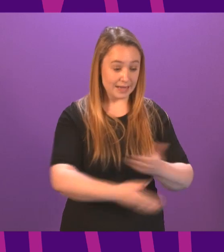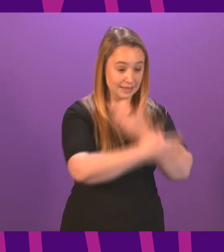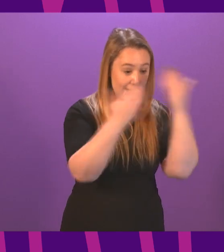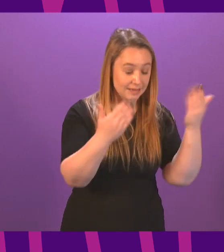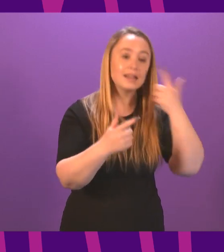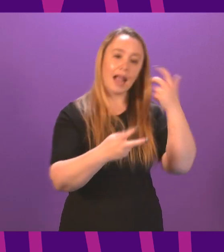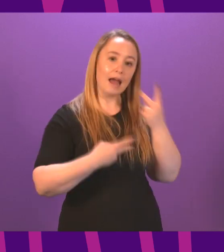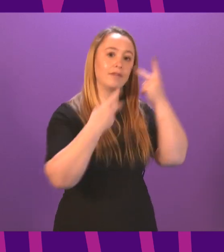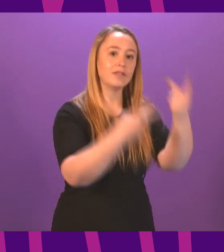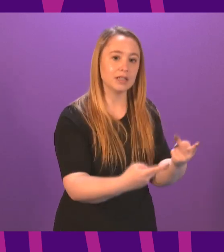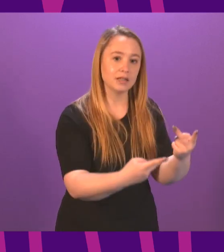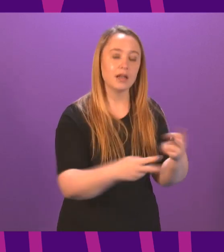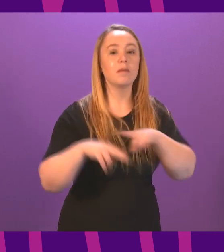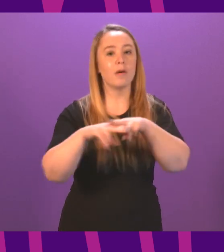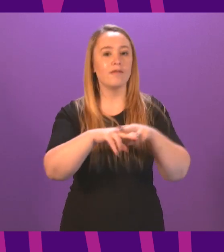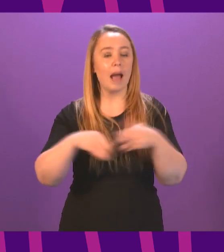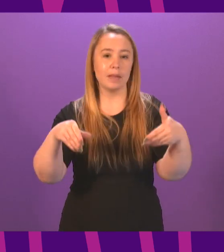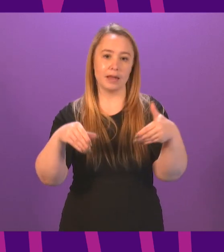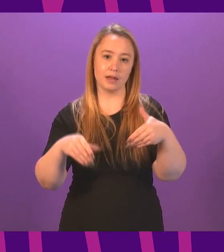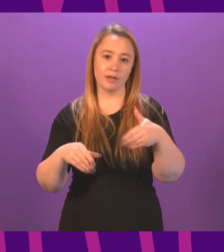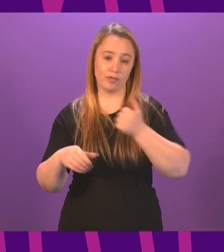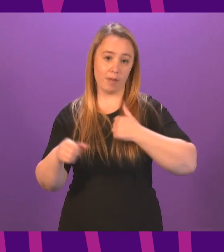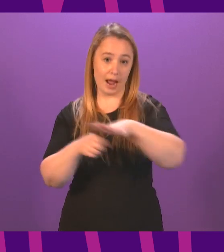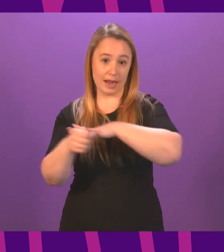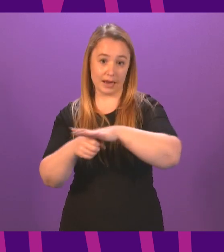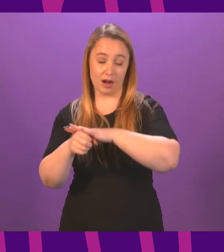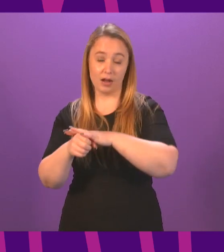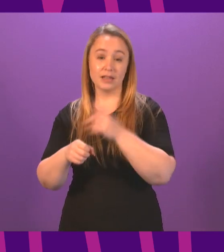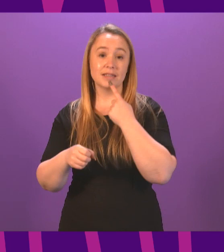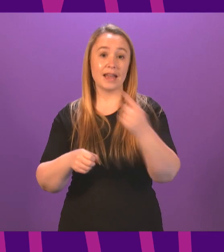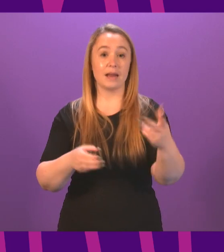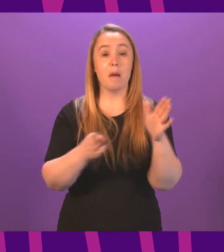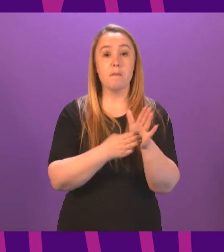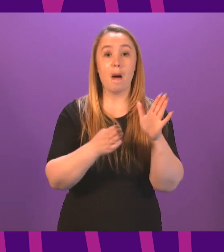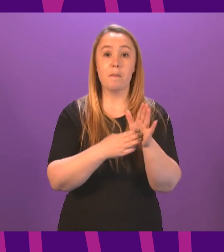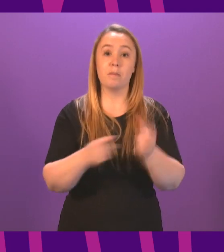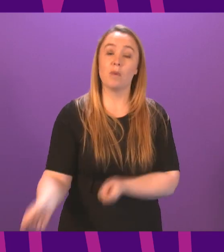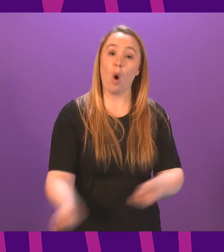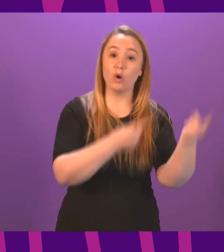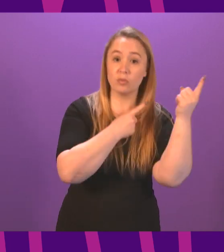mum was hospitalised yesterday and tested positive for Covid. They have been told today